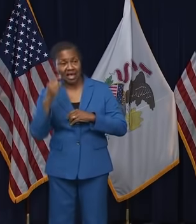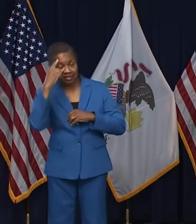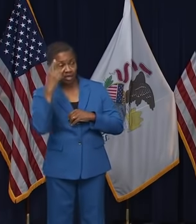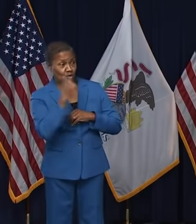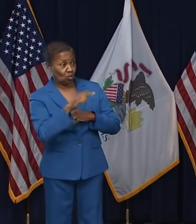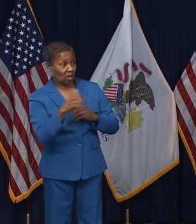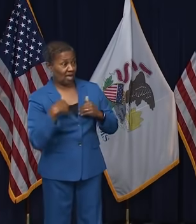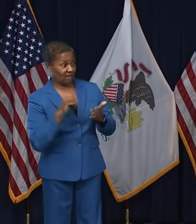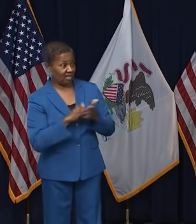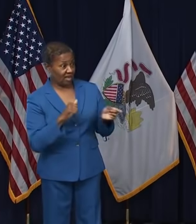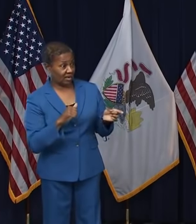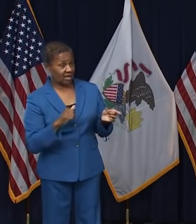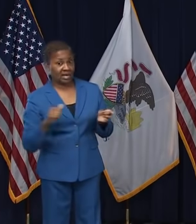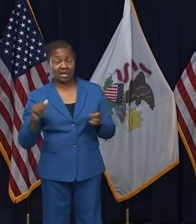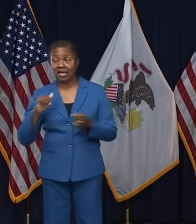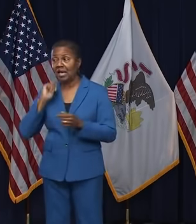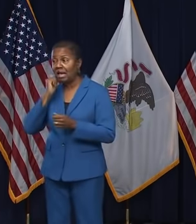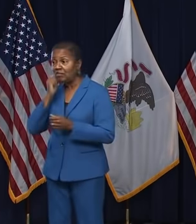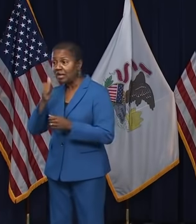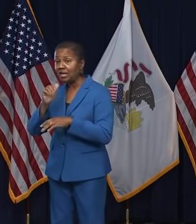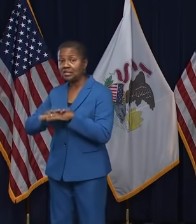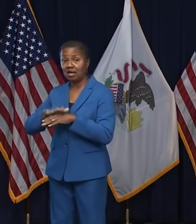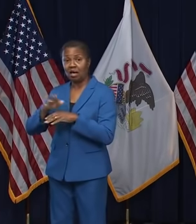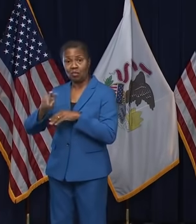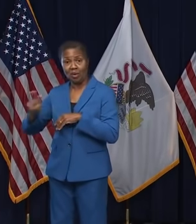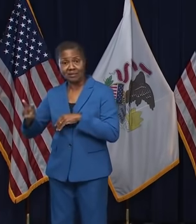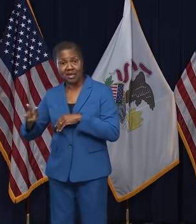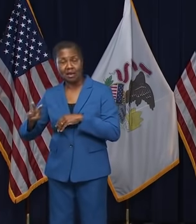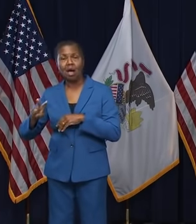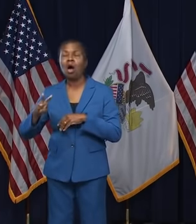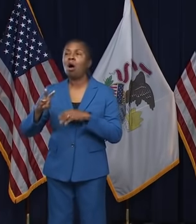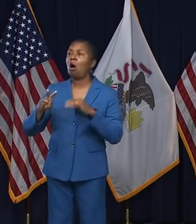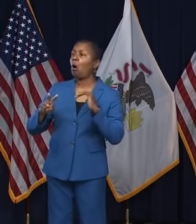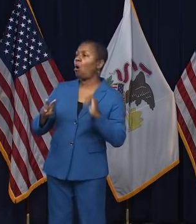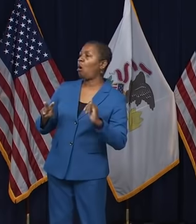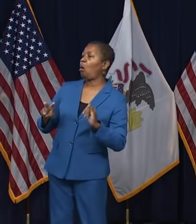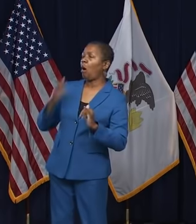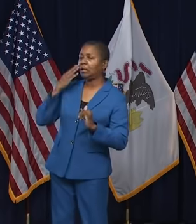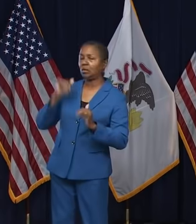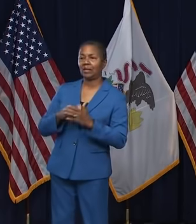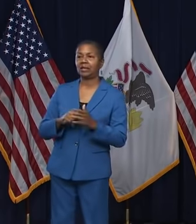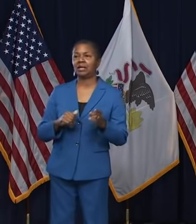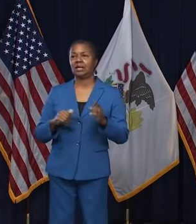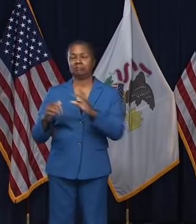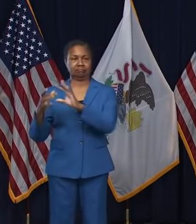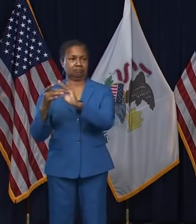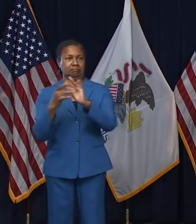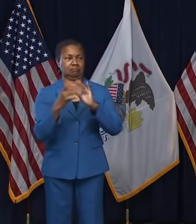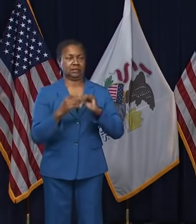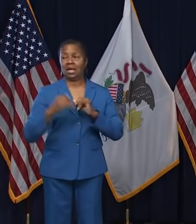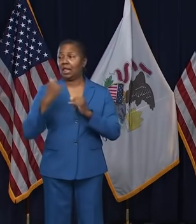people so that they can make the most informed. Decision it